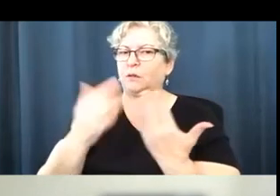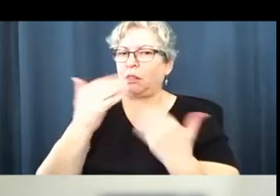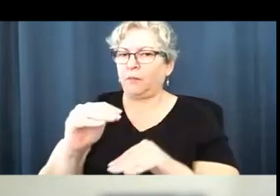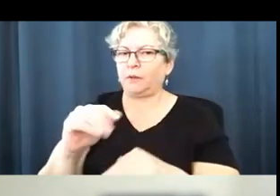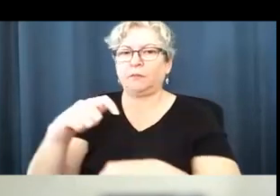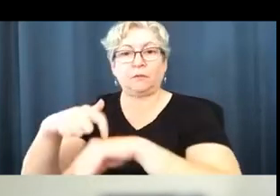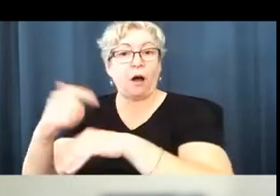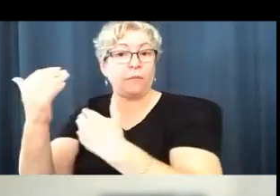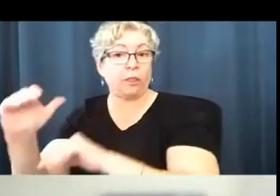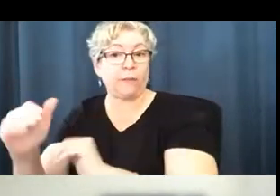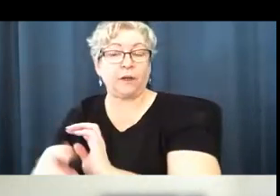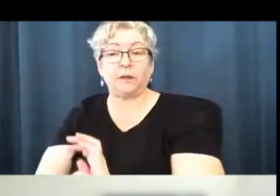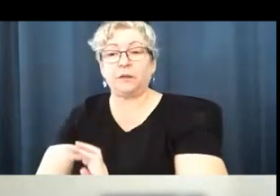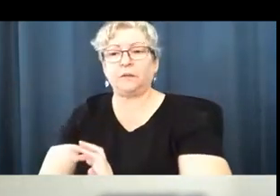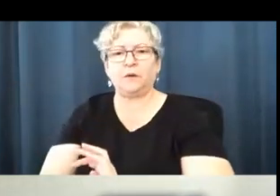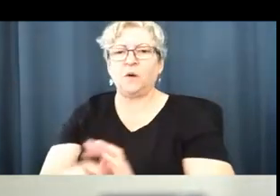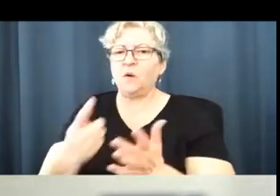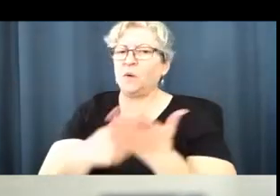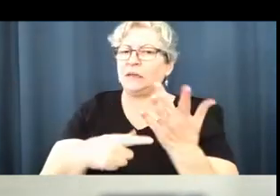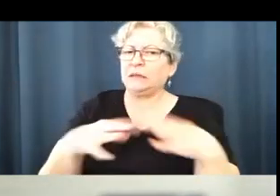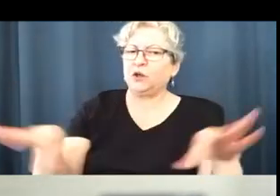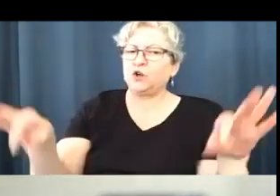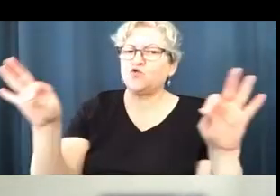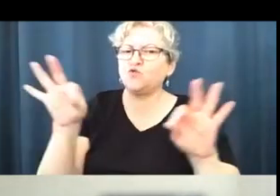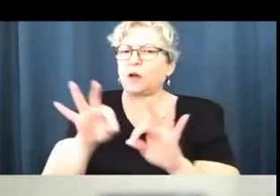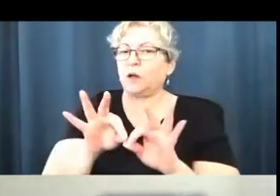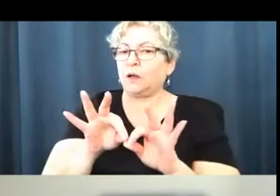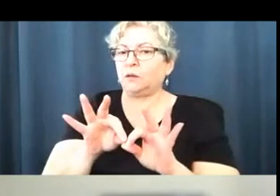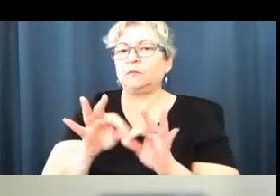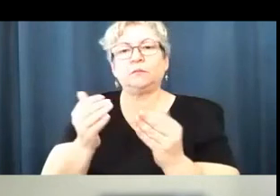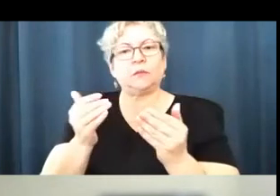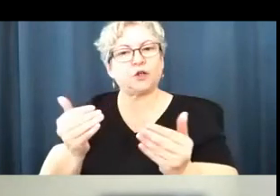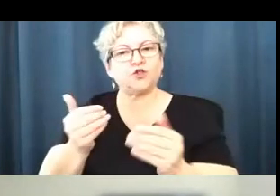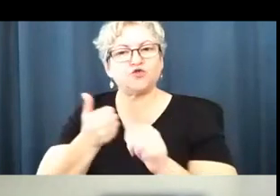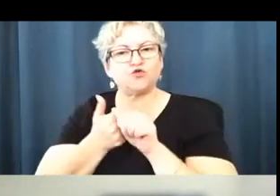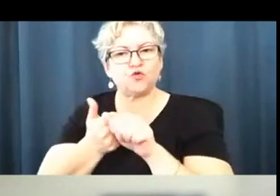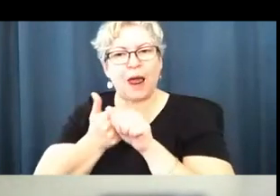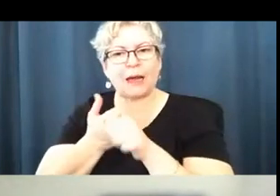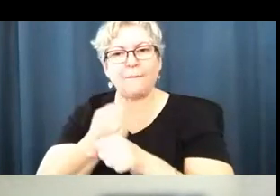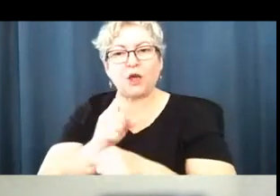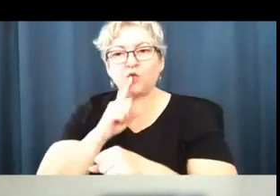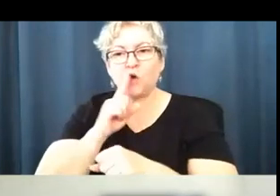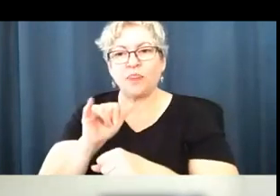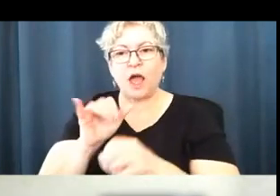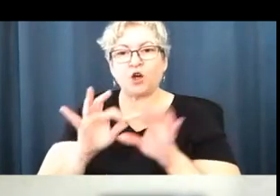So what is critical and let's track and make sure that the critical processes don't regress.